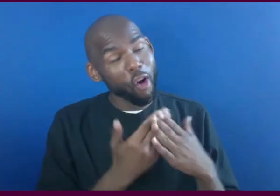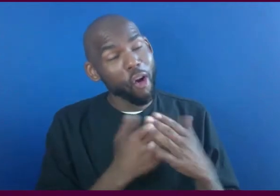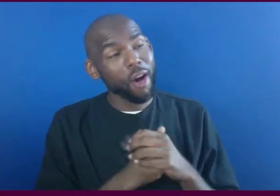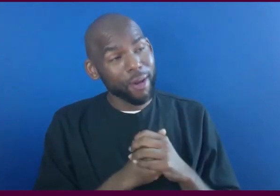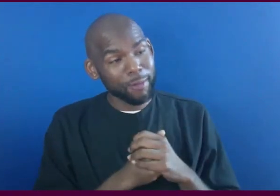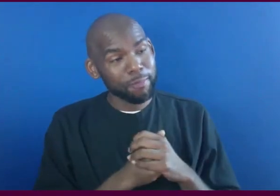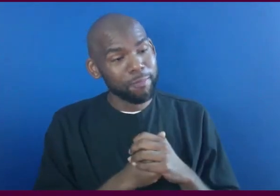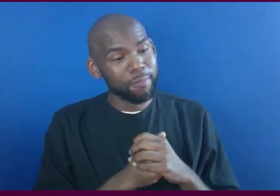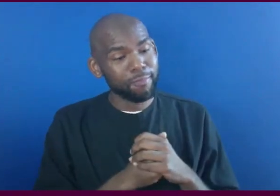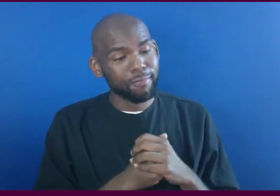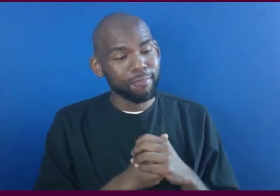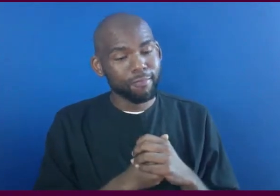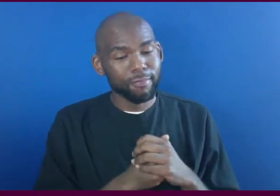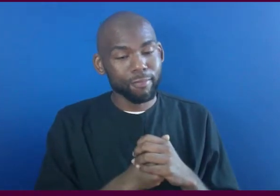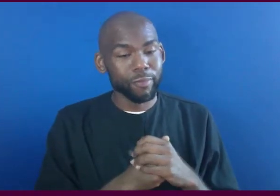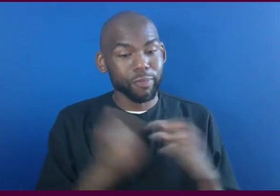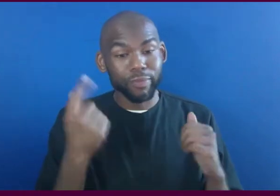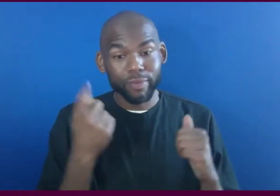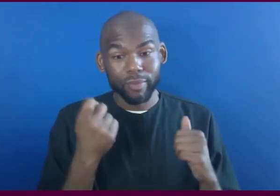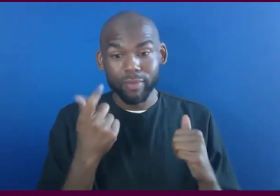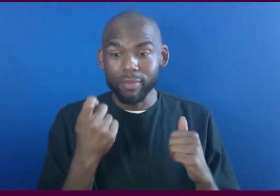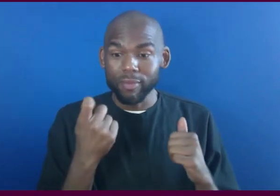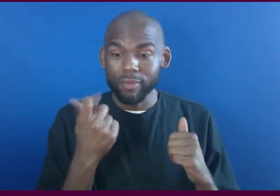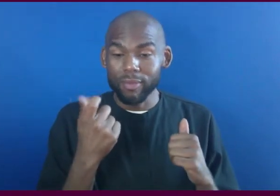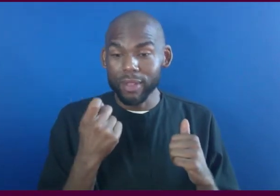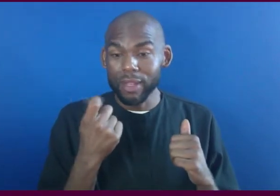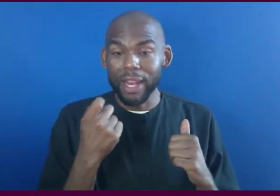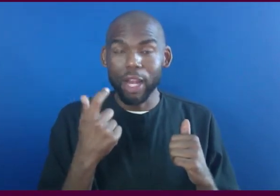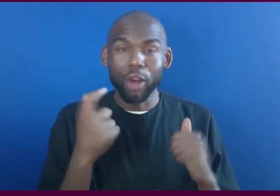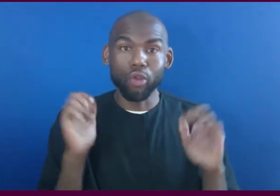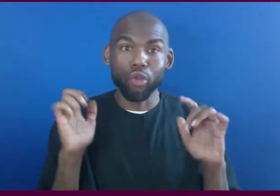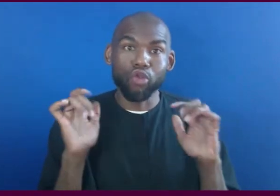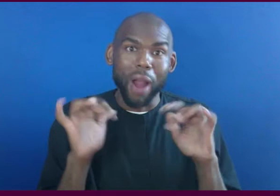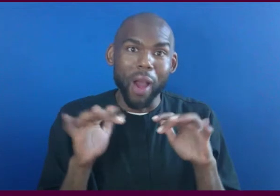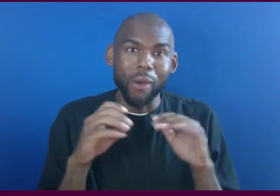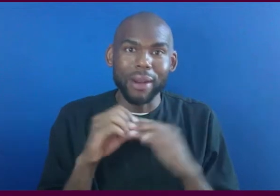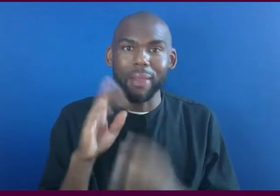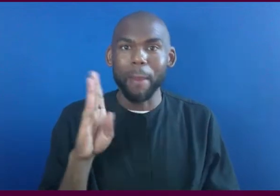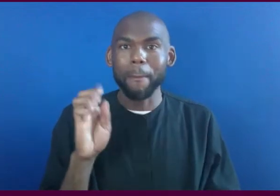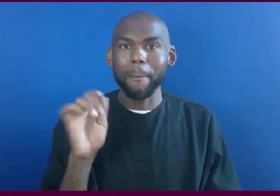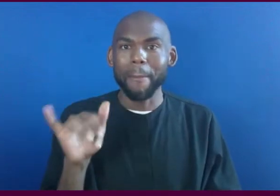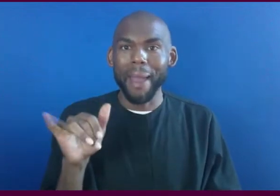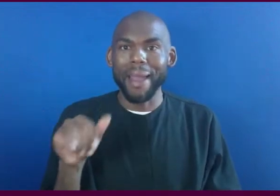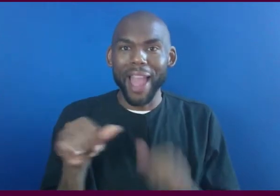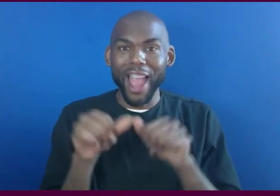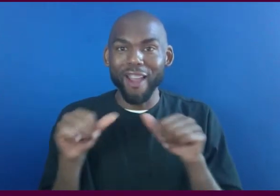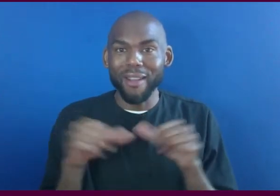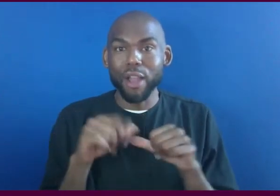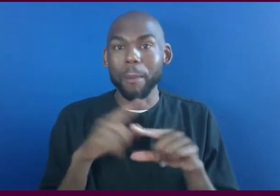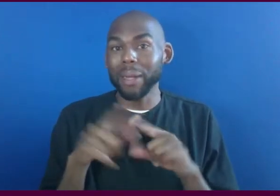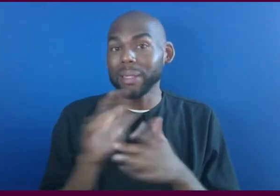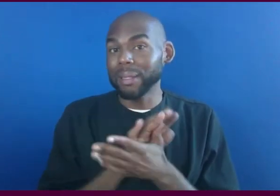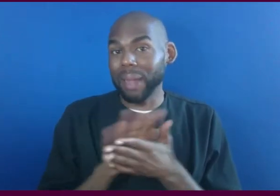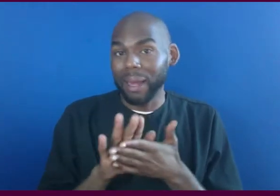It's a little bit of a cloudy day in the Bay Area, but it's really nice.